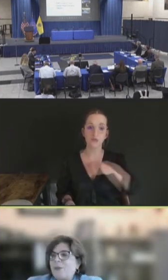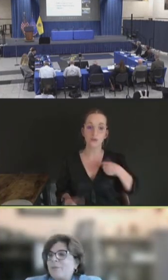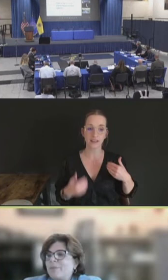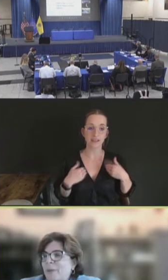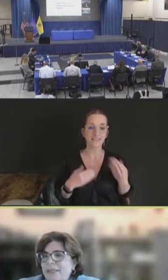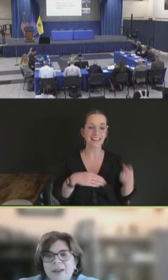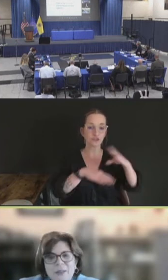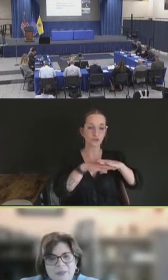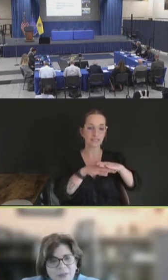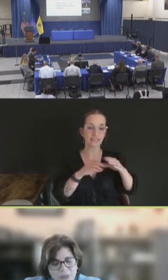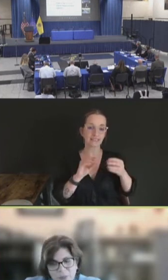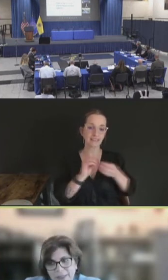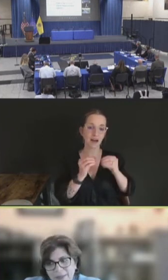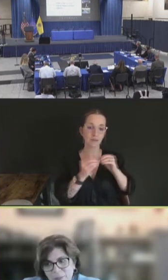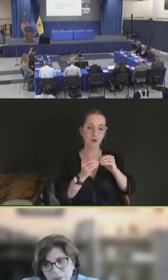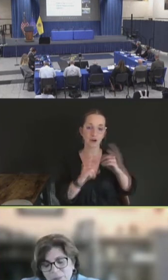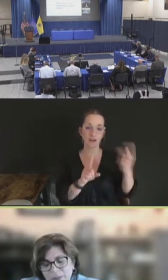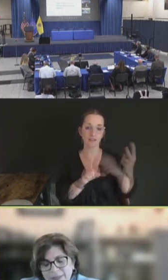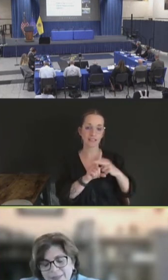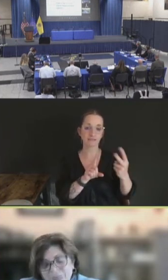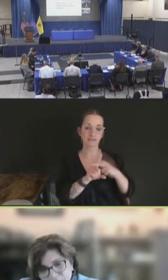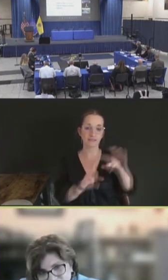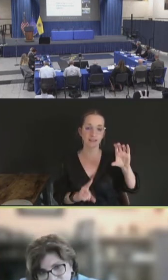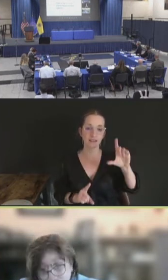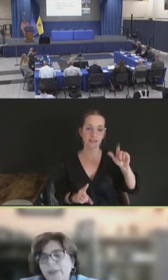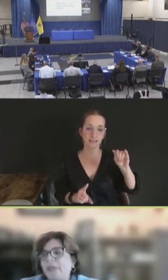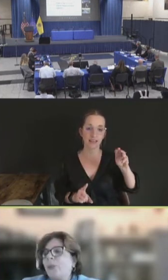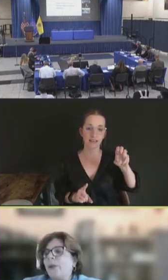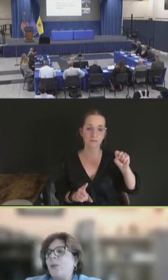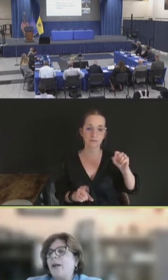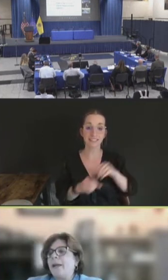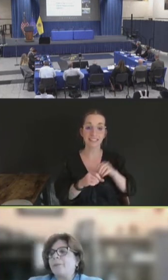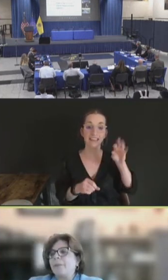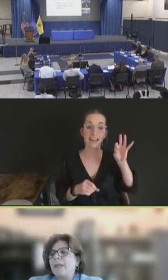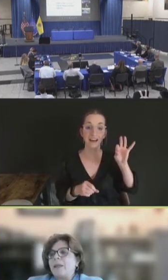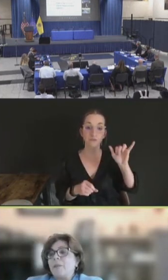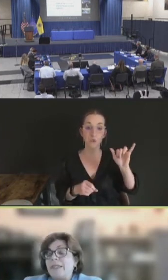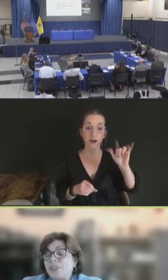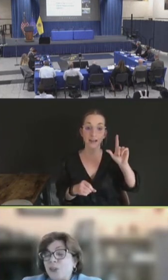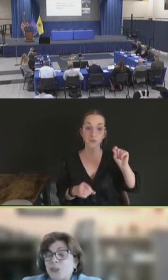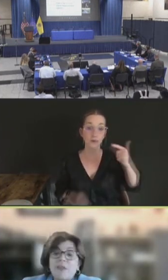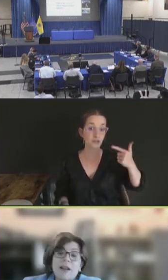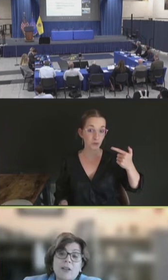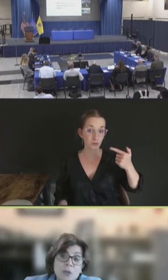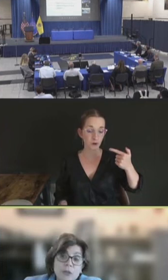you're probably tired of hearing so many numbers, but in Fiscal Year 2021, petitioners filed over